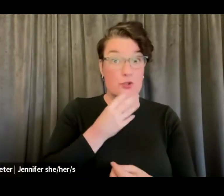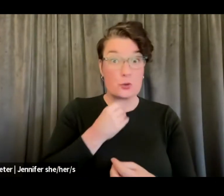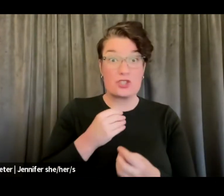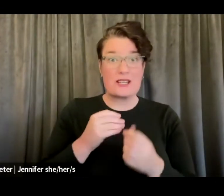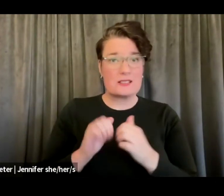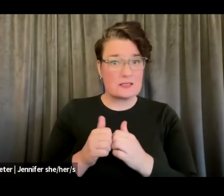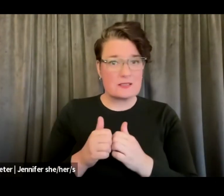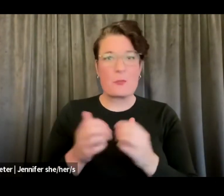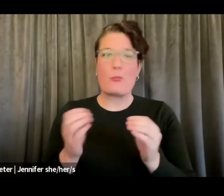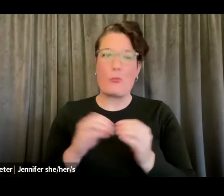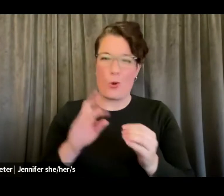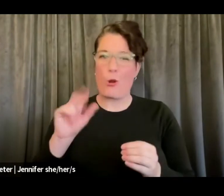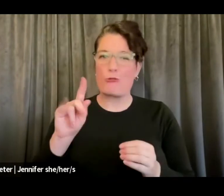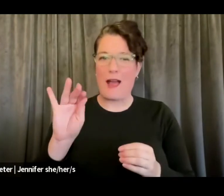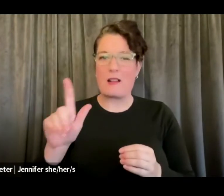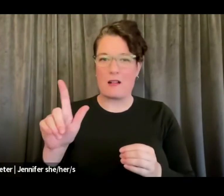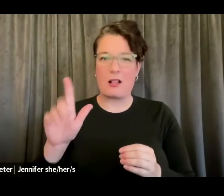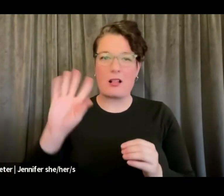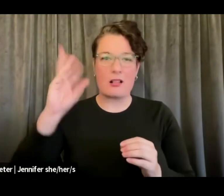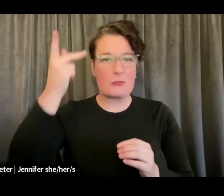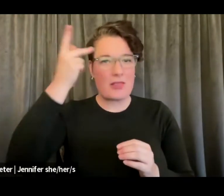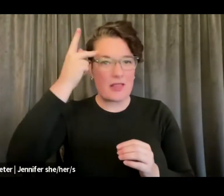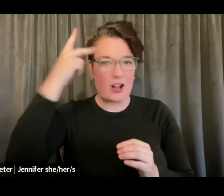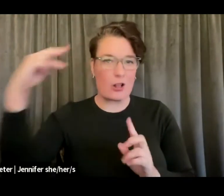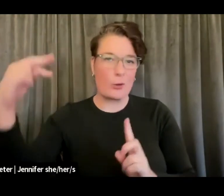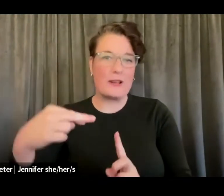maybe a more radical political wing.